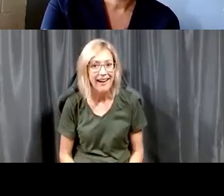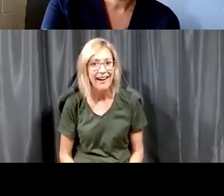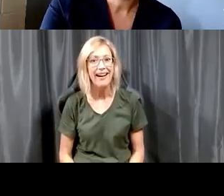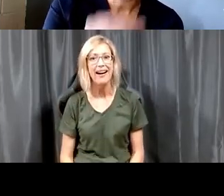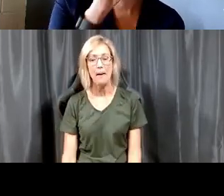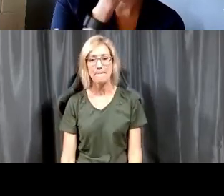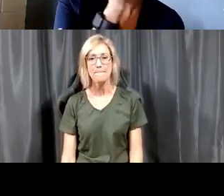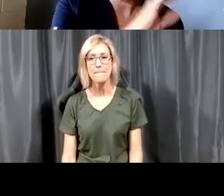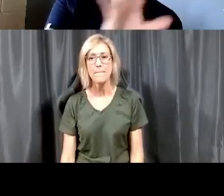One of the foundations of